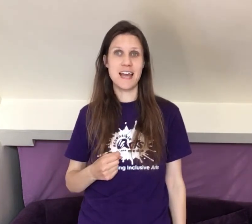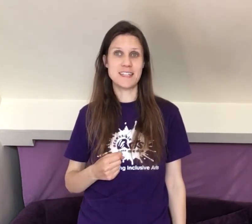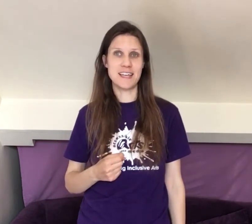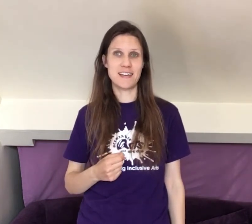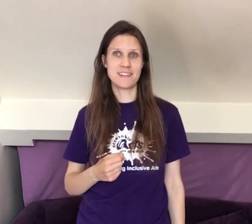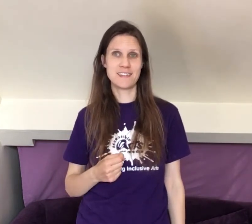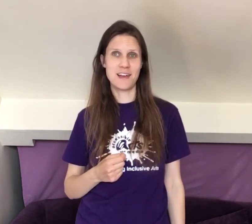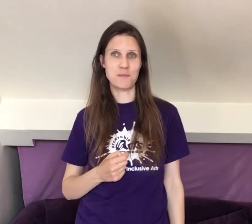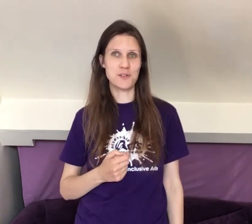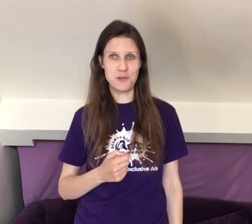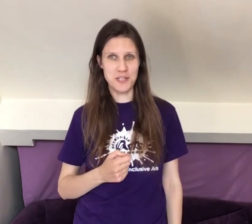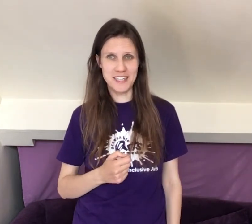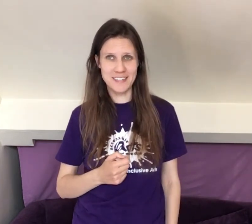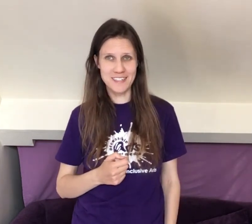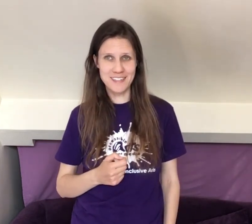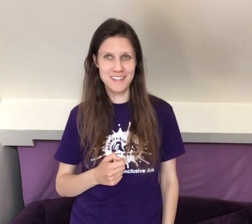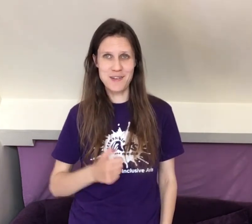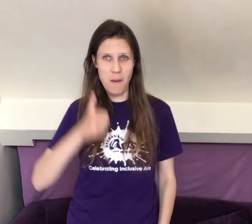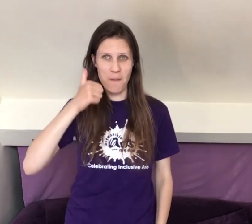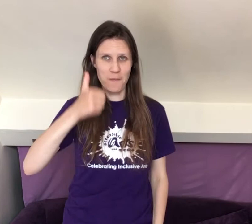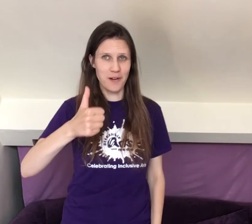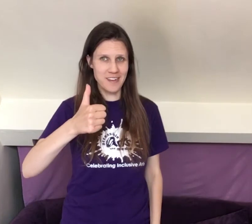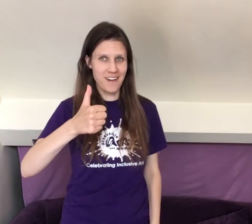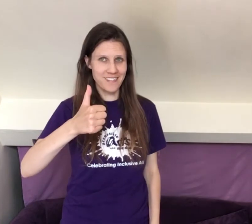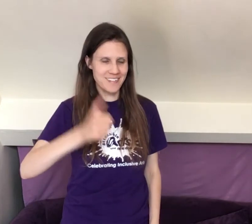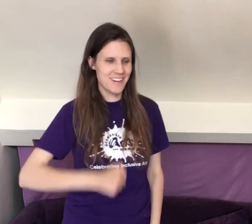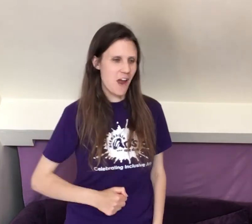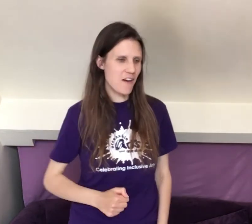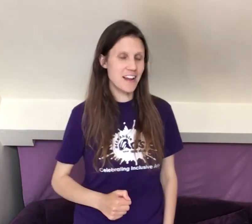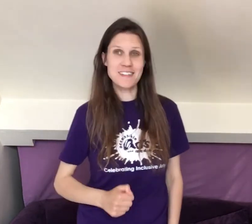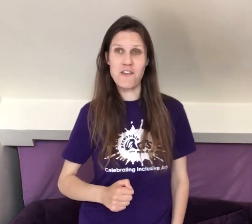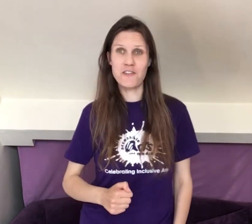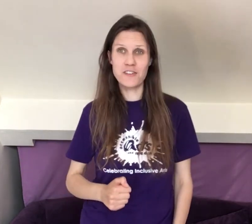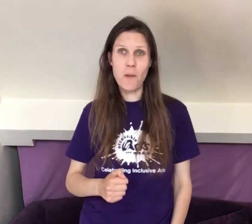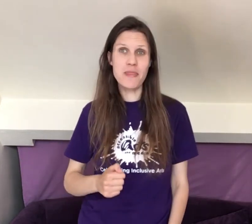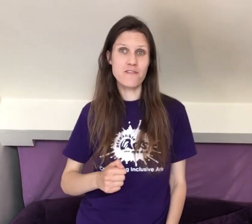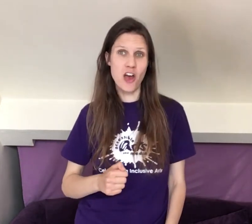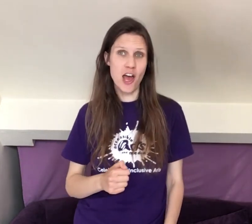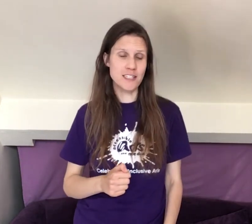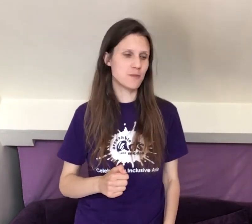Did you get it? I’m sure you did! Well done! Right, let’s go from the top of the verse.